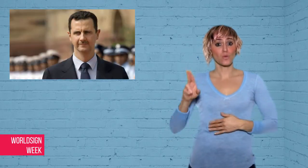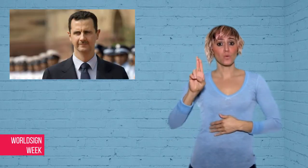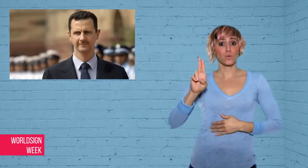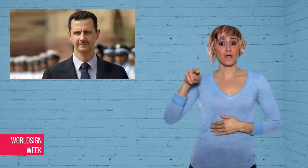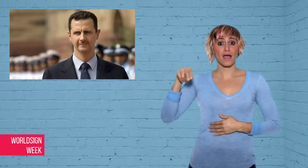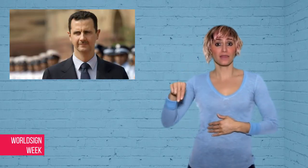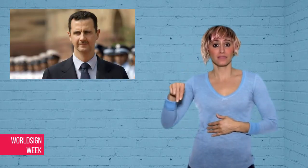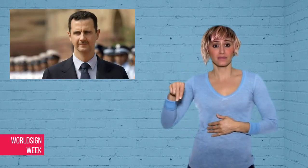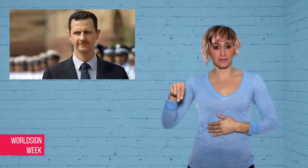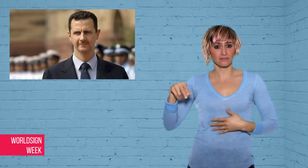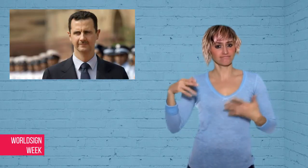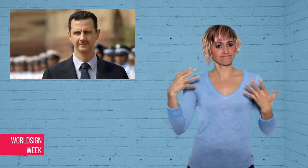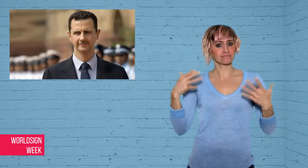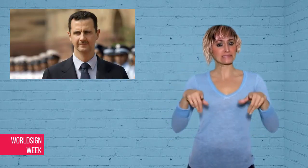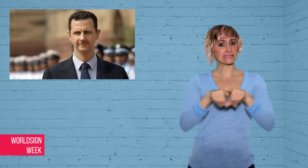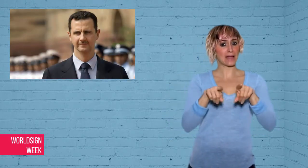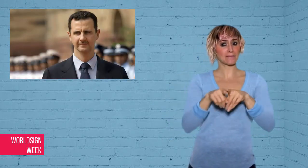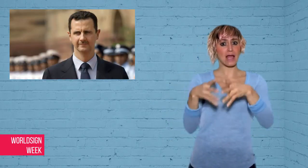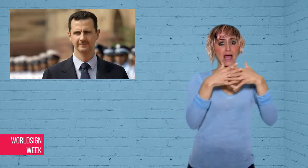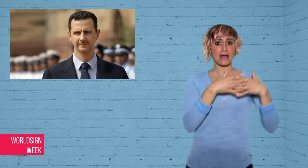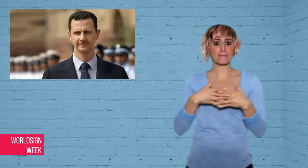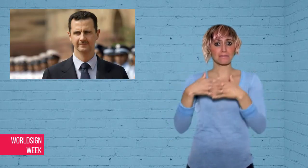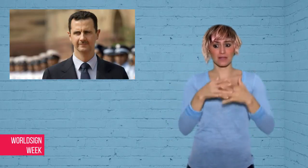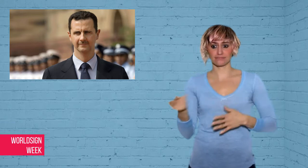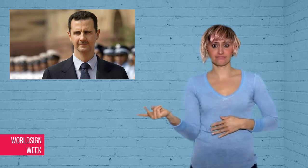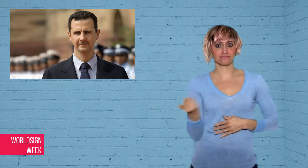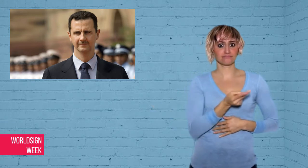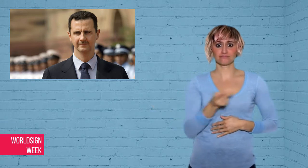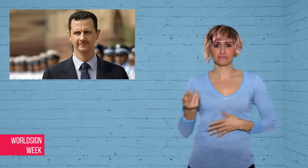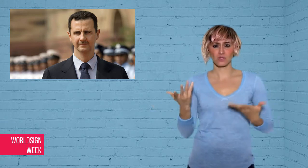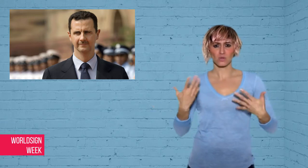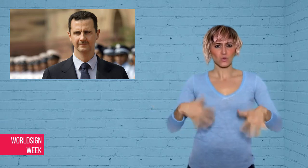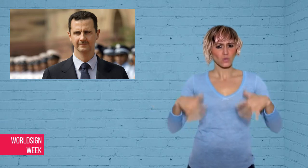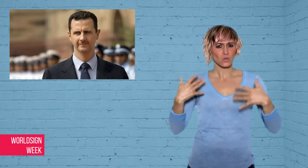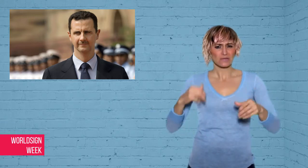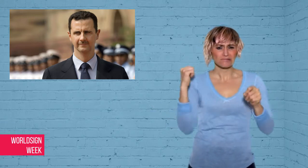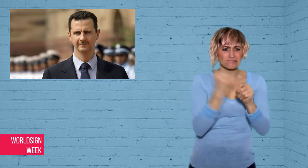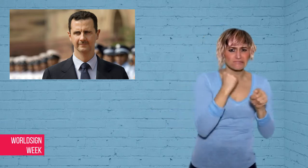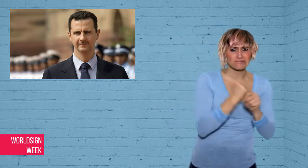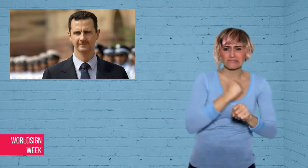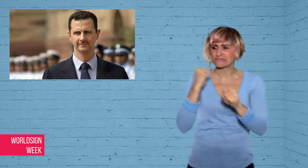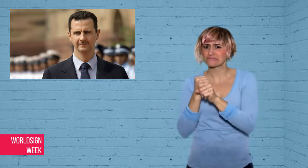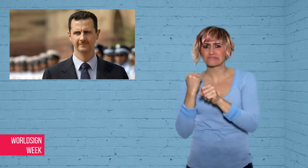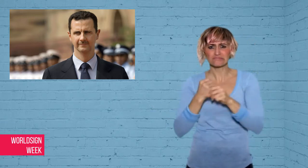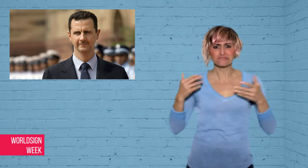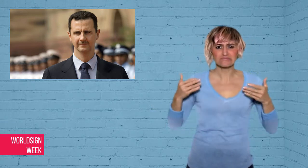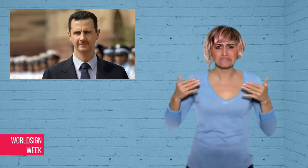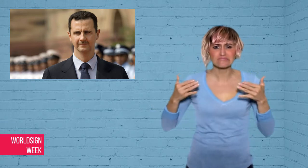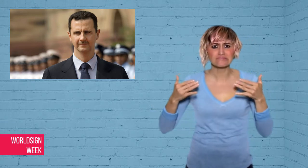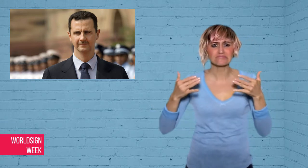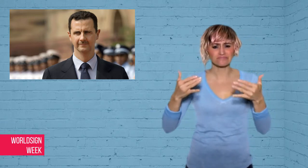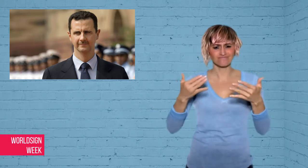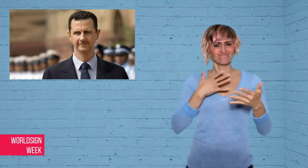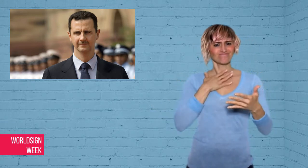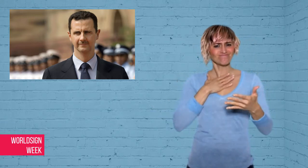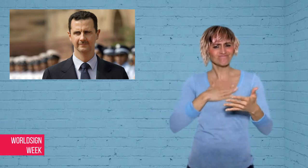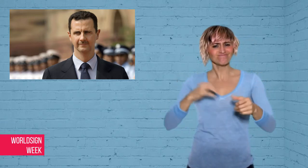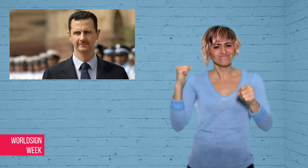The United Nations including USA has been working